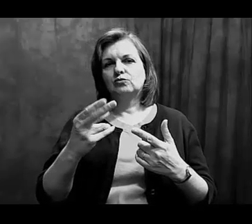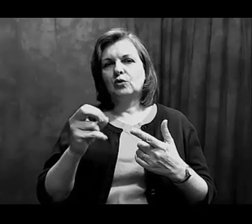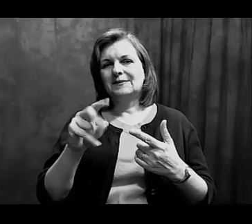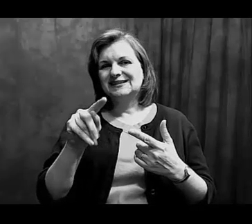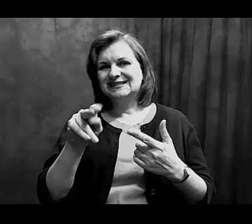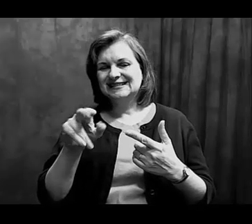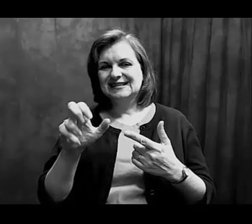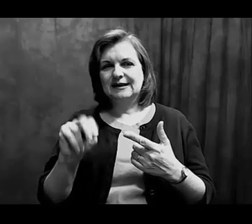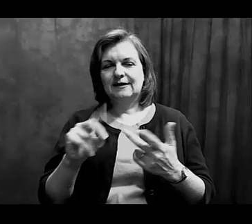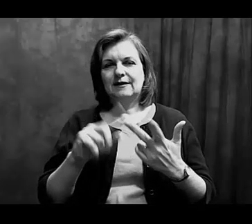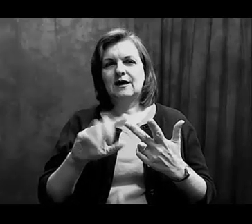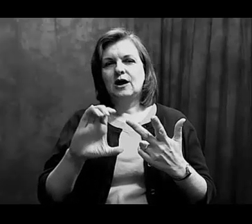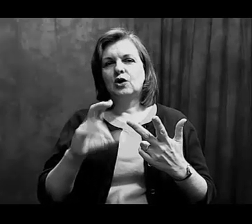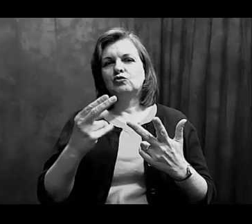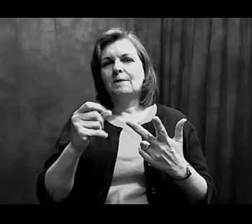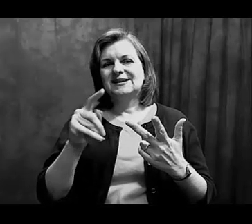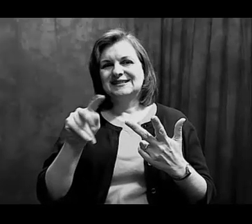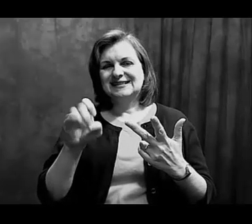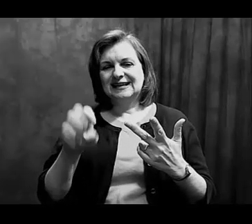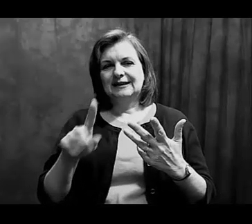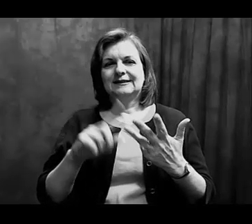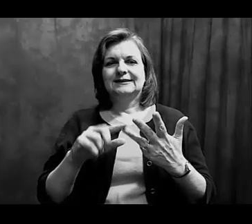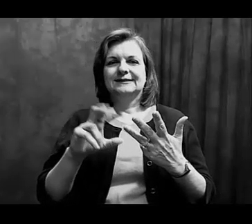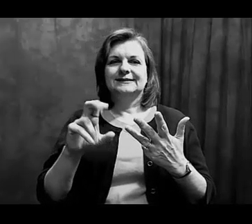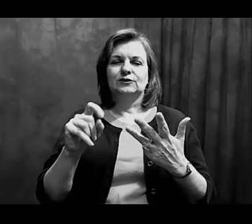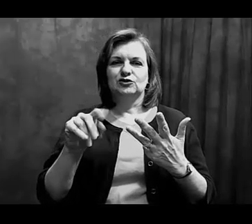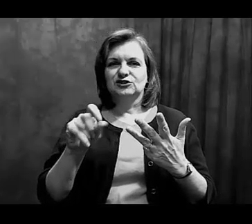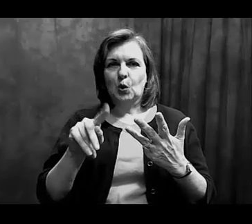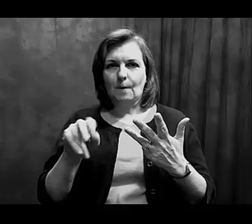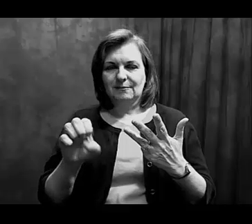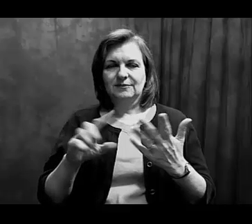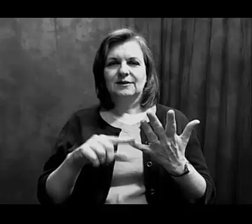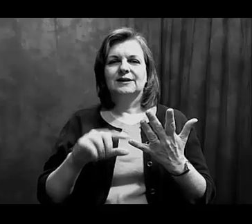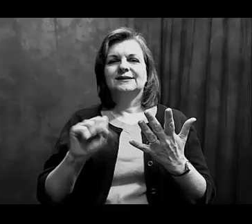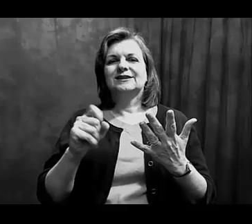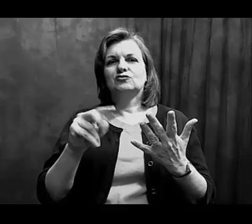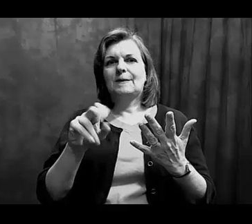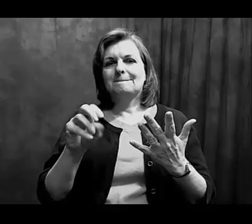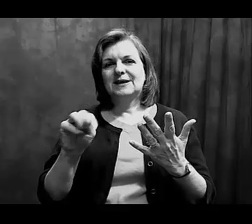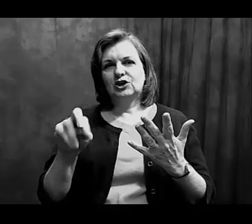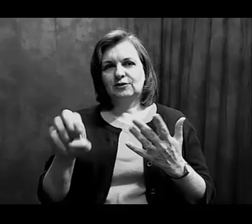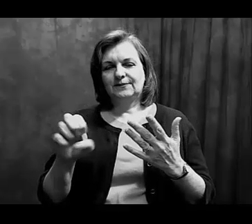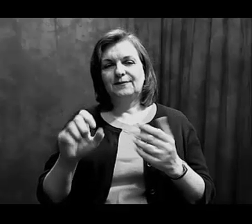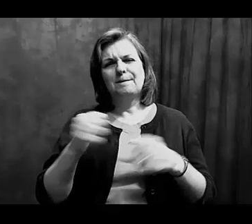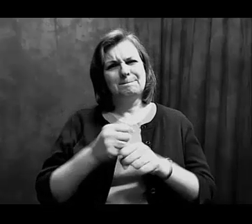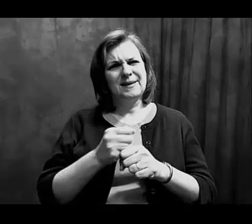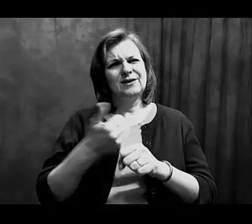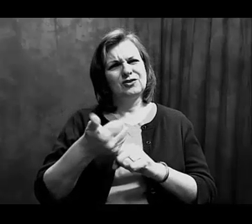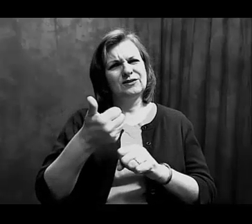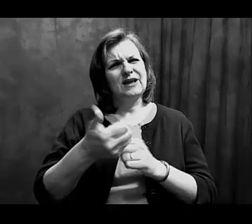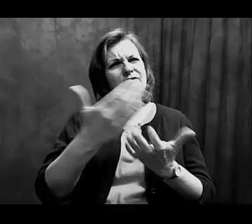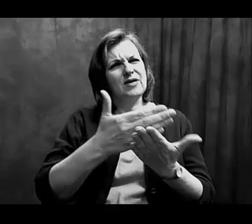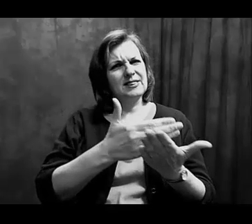Centrosomes, centromeres! you're going to need to make yourself a list to kind of